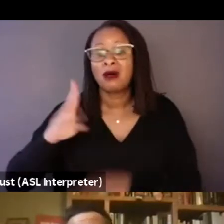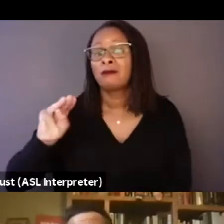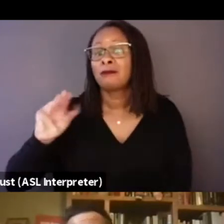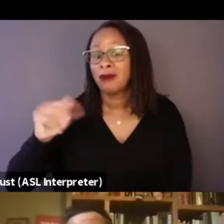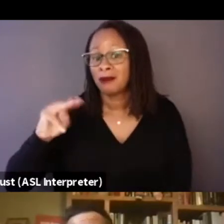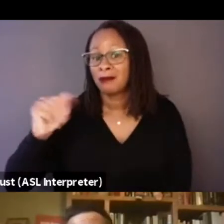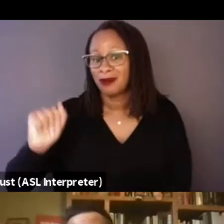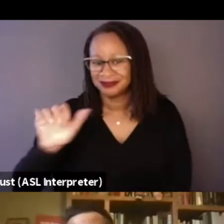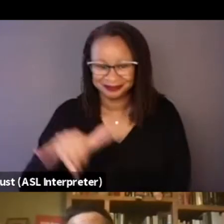Hello. - Hello.